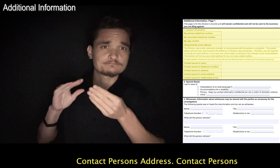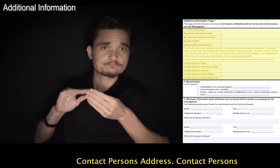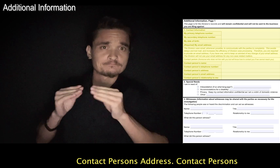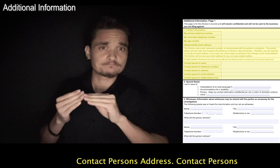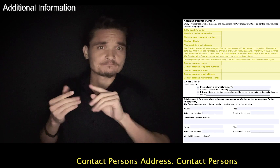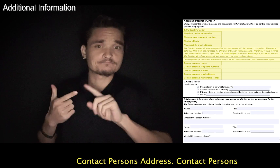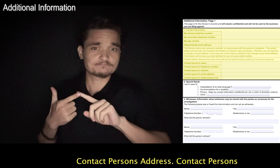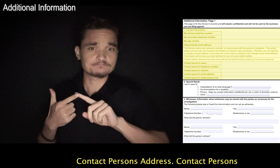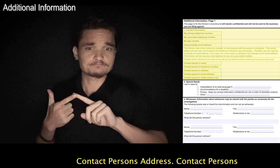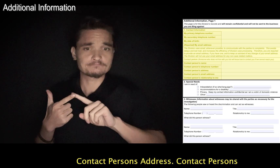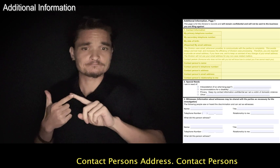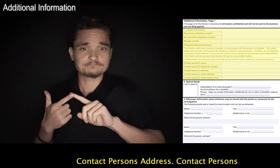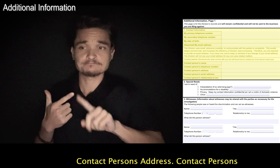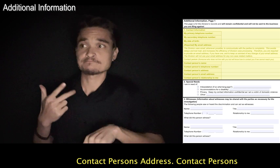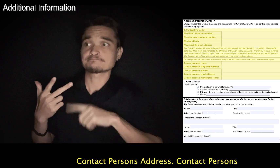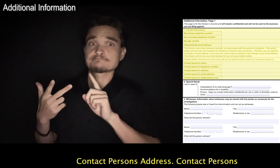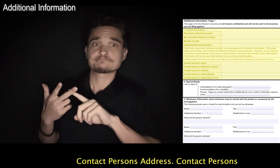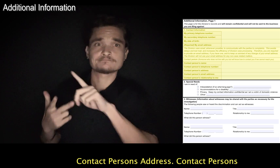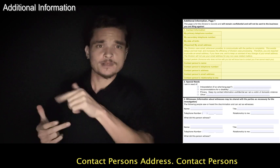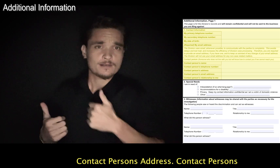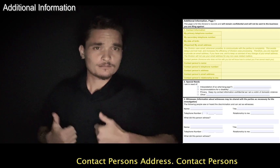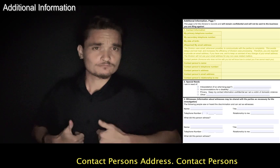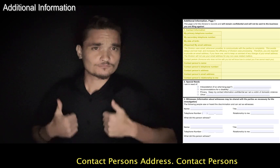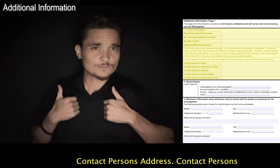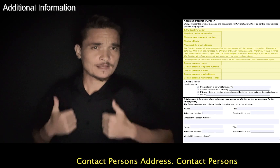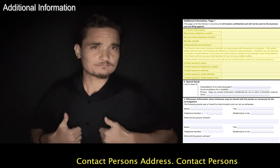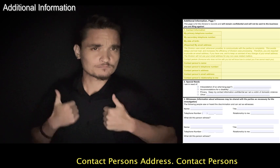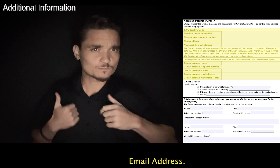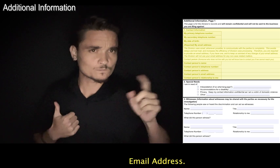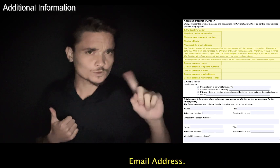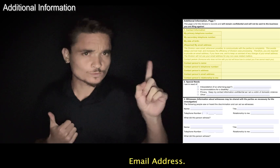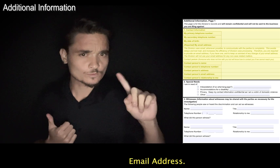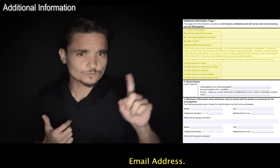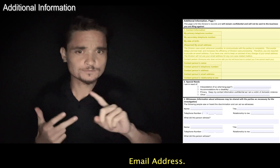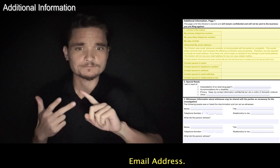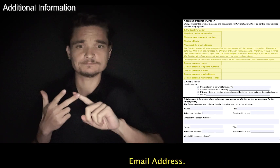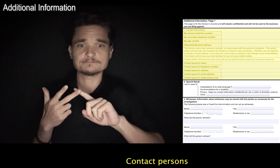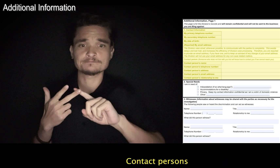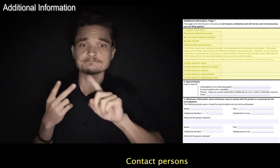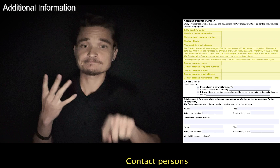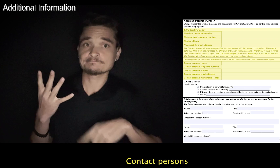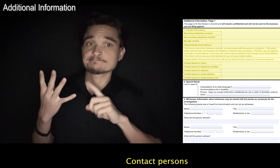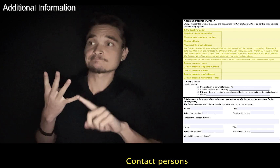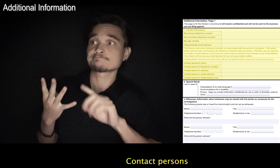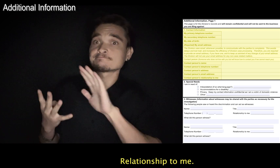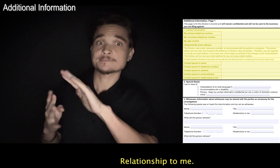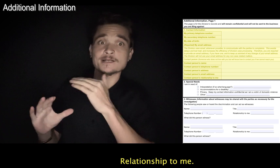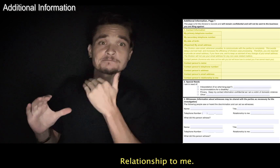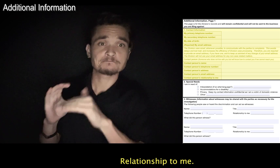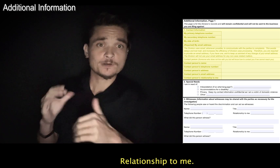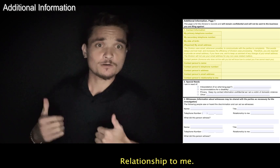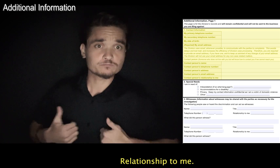Contact Persons Address. Contact Persons Email Address. Contact persons Relationship to me.